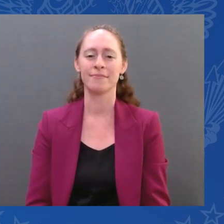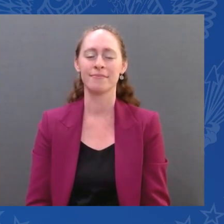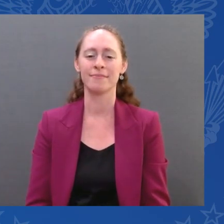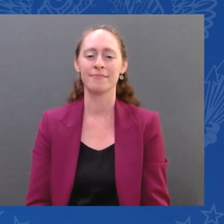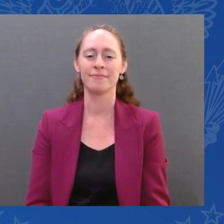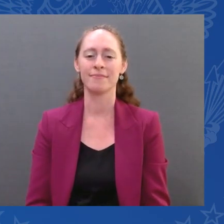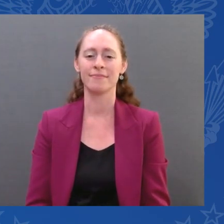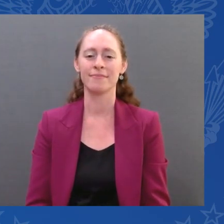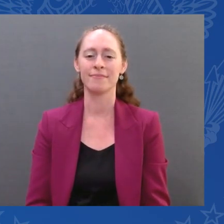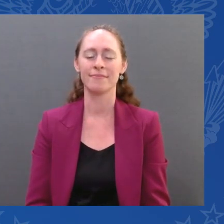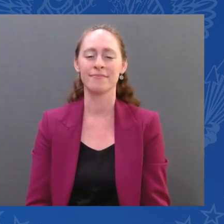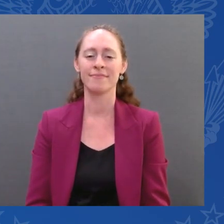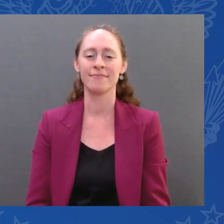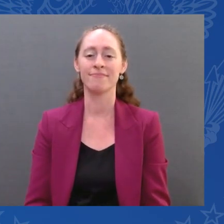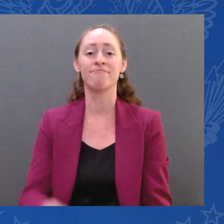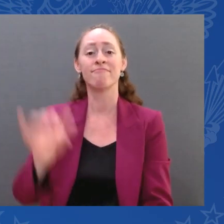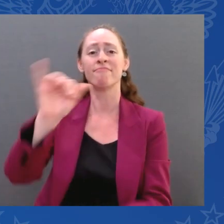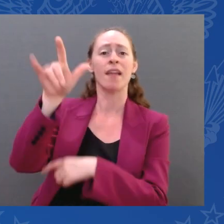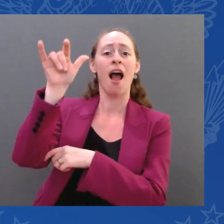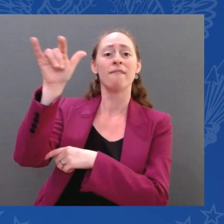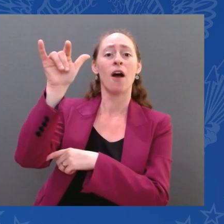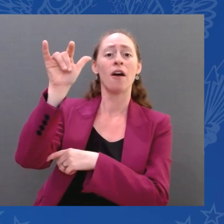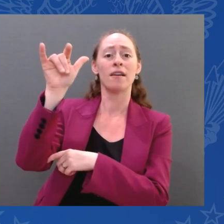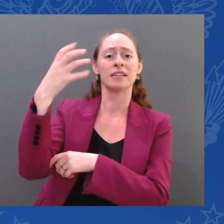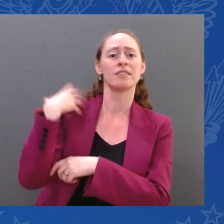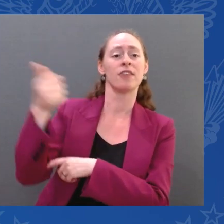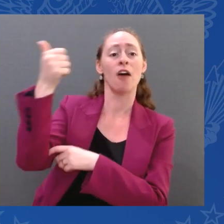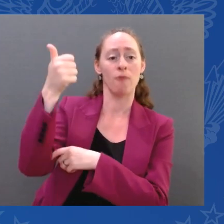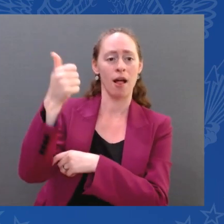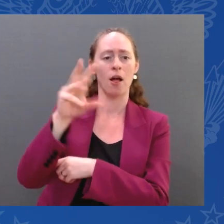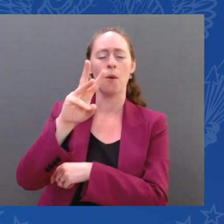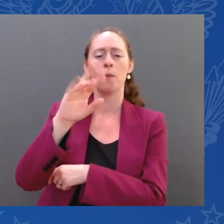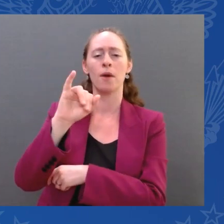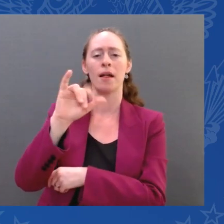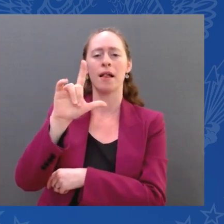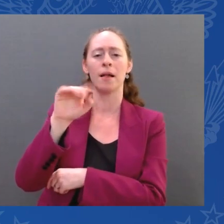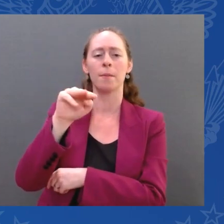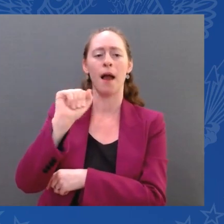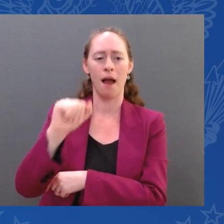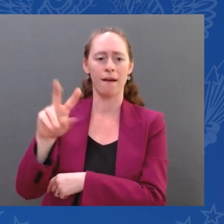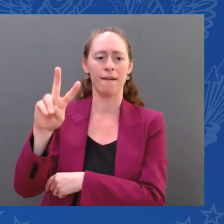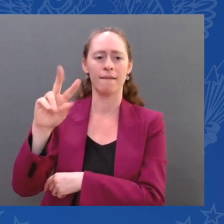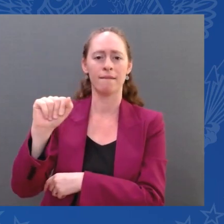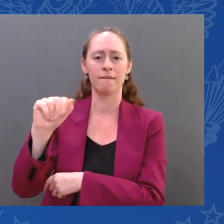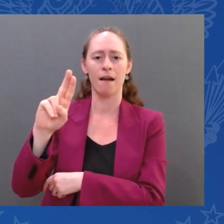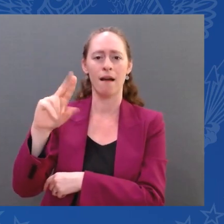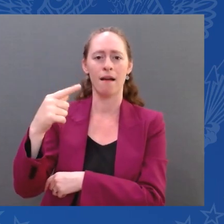ever to serve in the United States military. She enlisted in the 1950s because she wanted to be a leader.